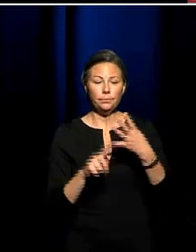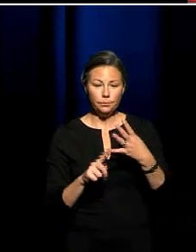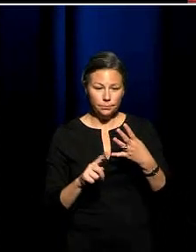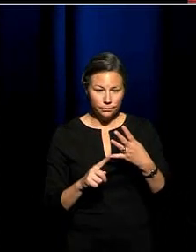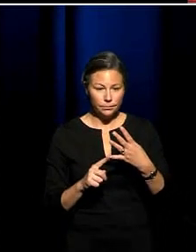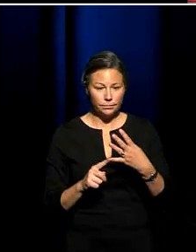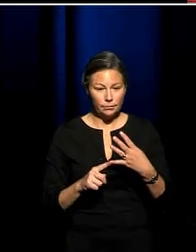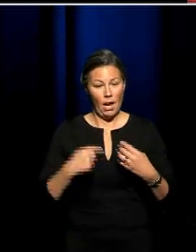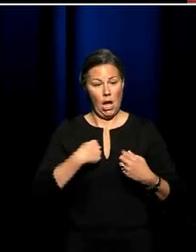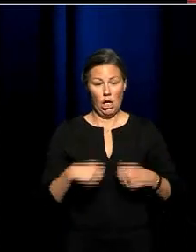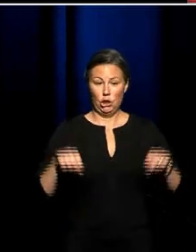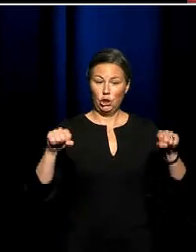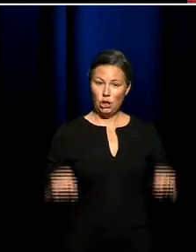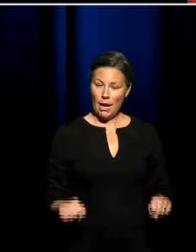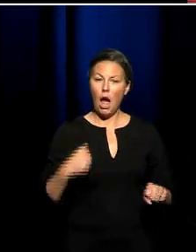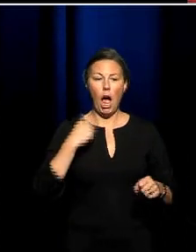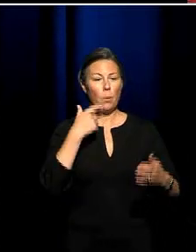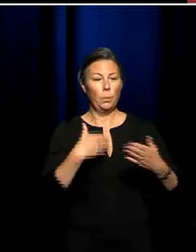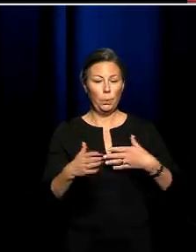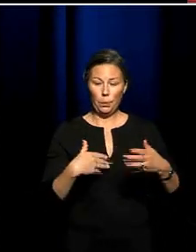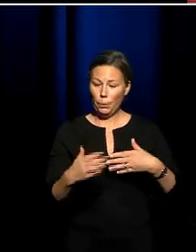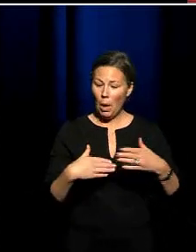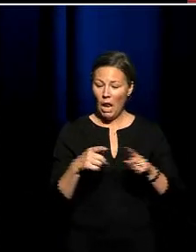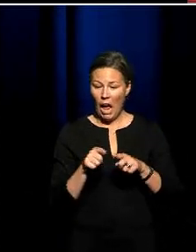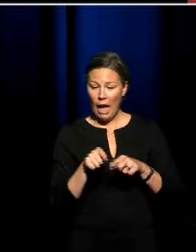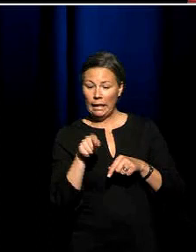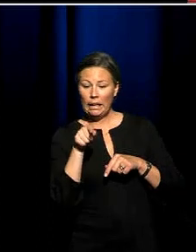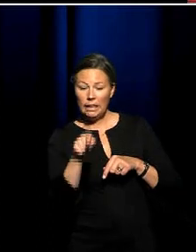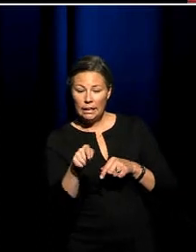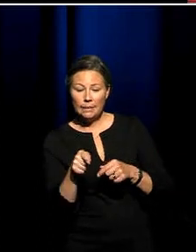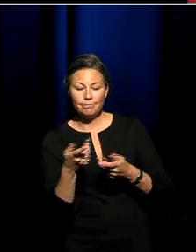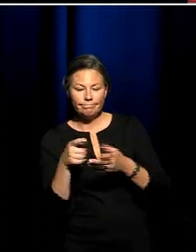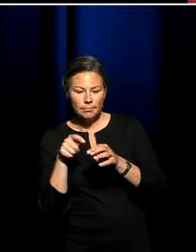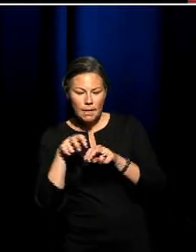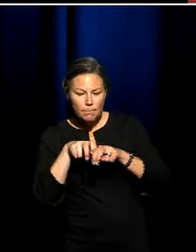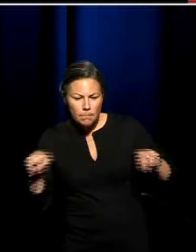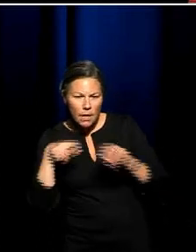authorised to conduct or participate in a particular hearing. I, as Chair